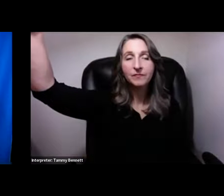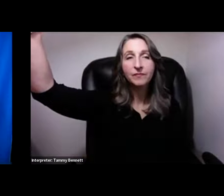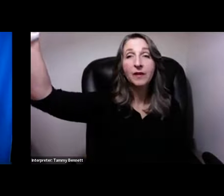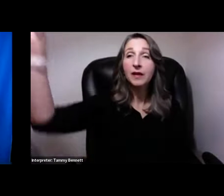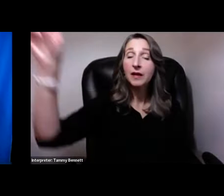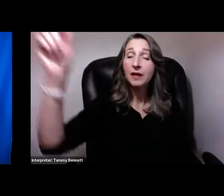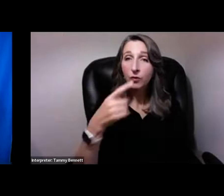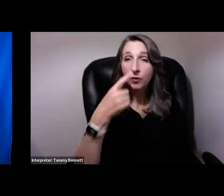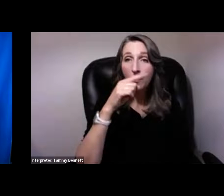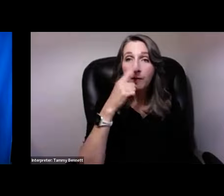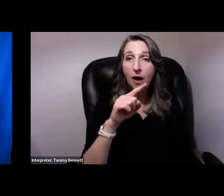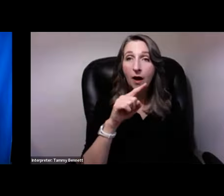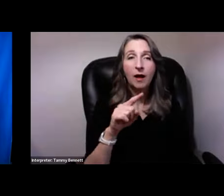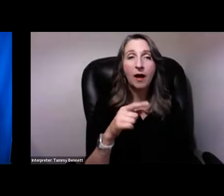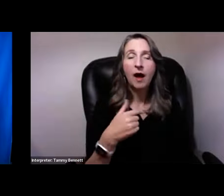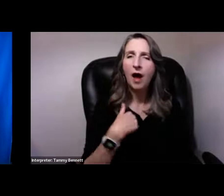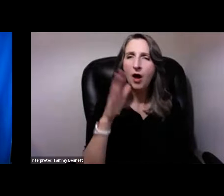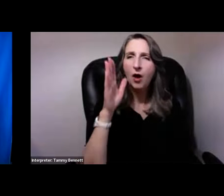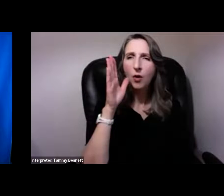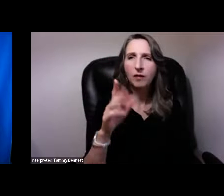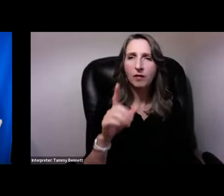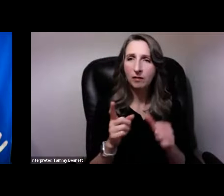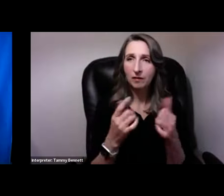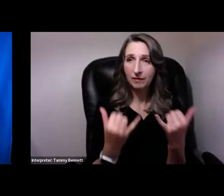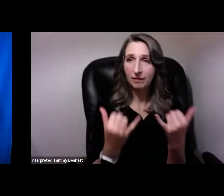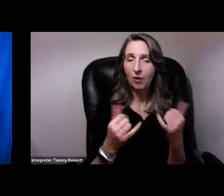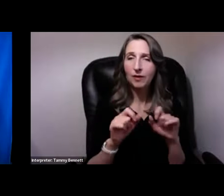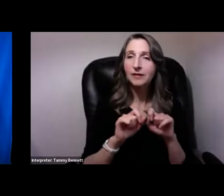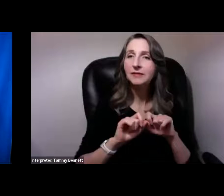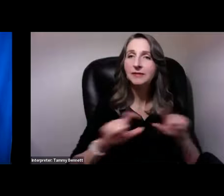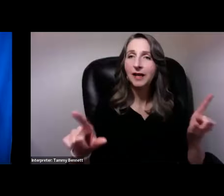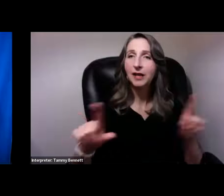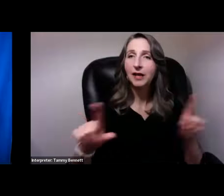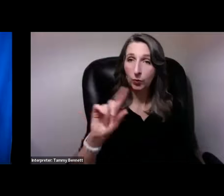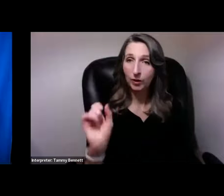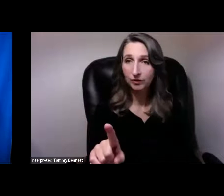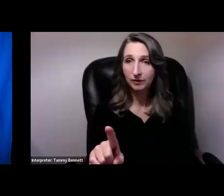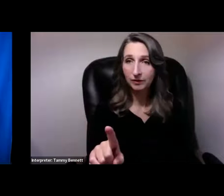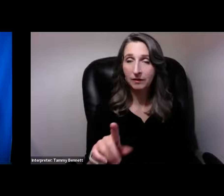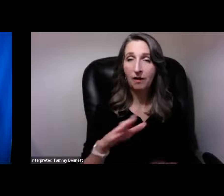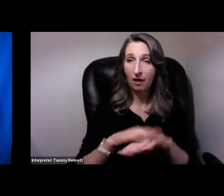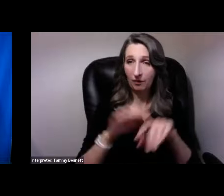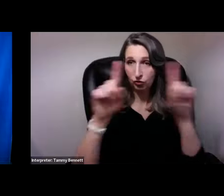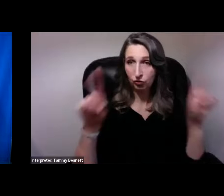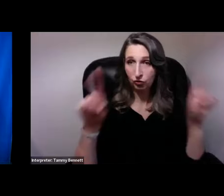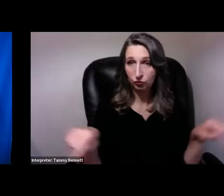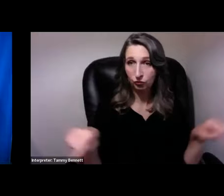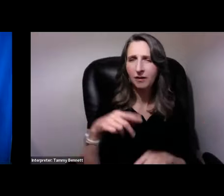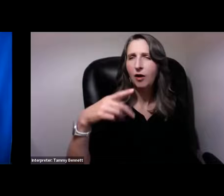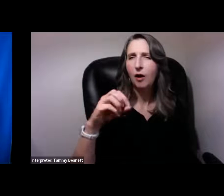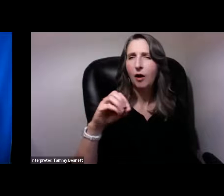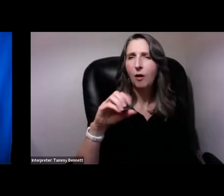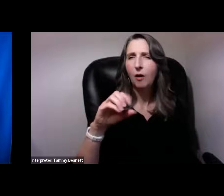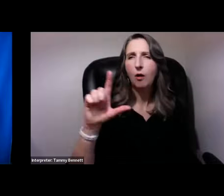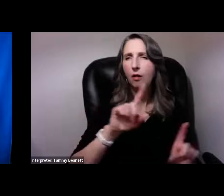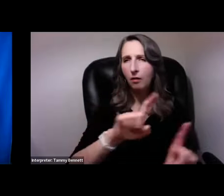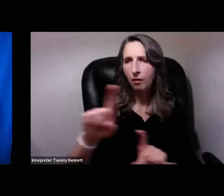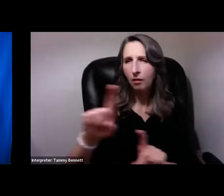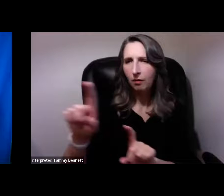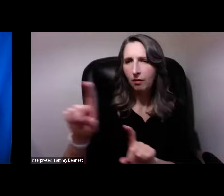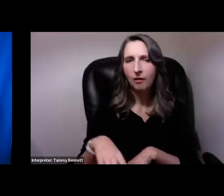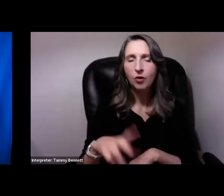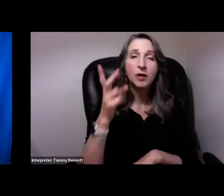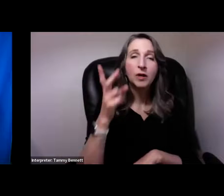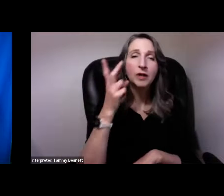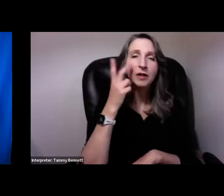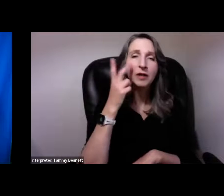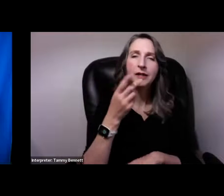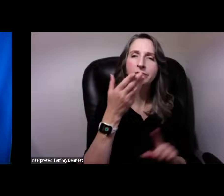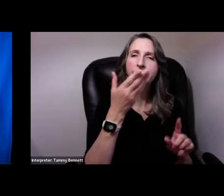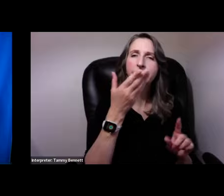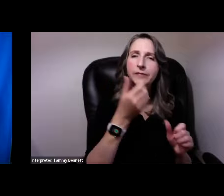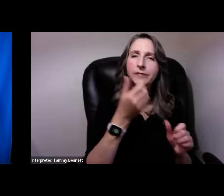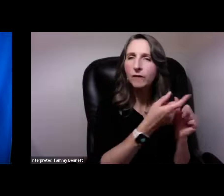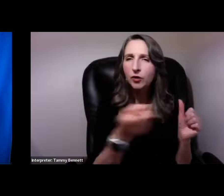I'm about to just send you a couple of questions, a poll, just to see what kind of people we have here, and what brought you basically to have interest in learning American Sign